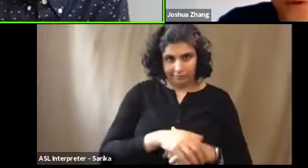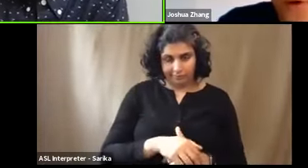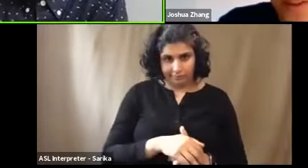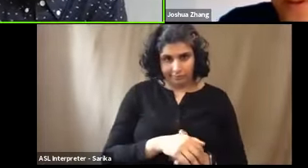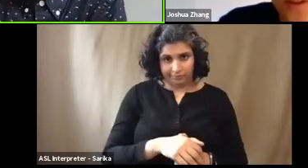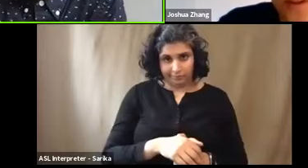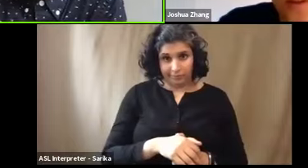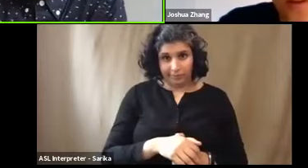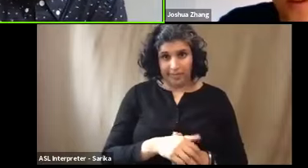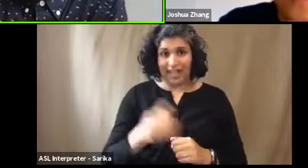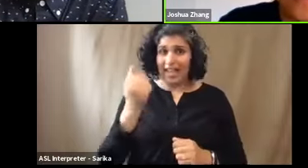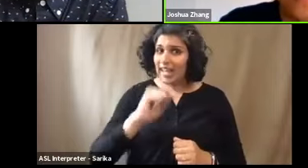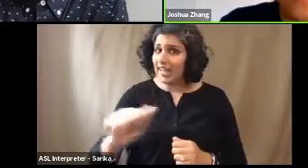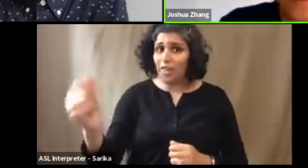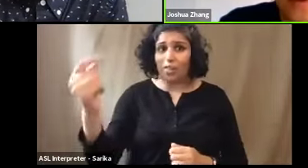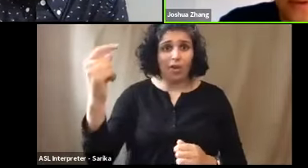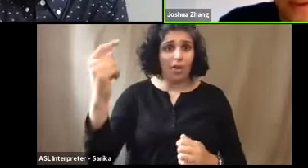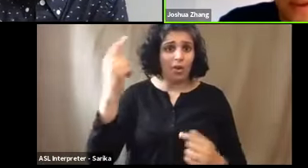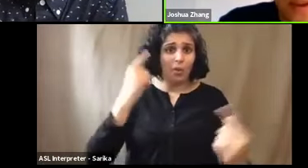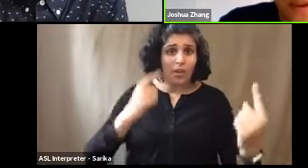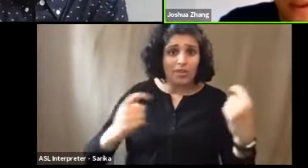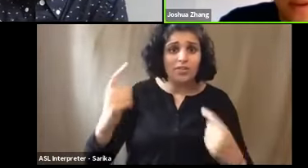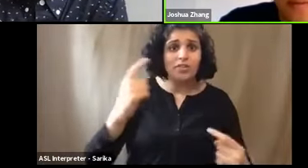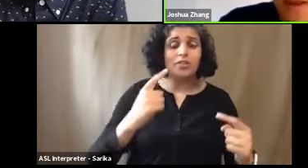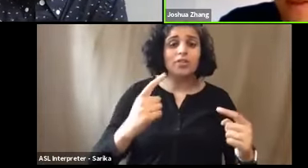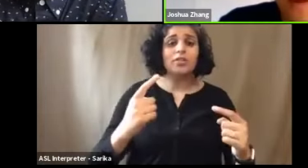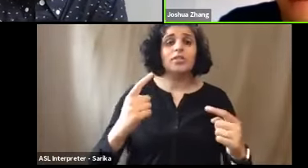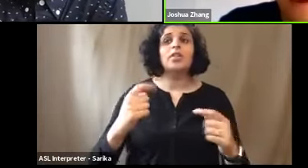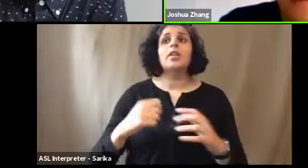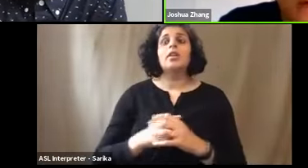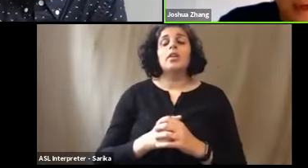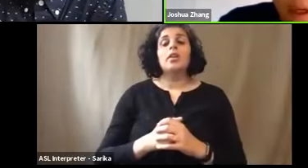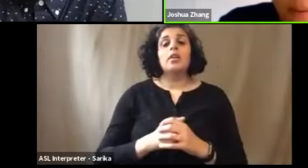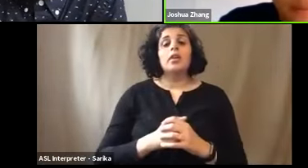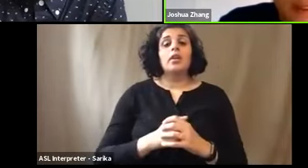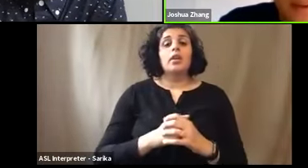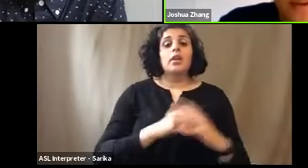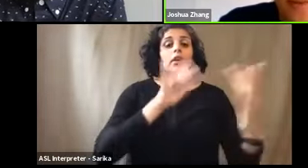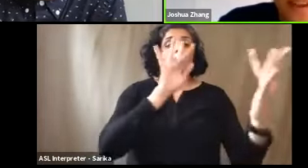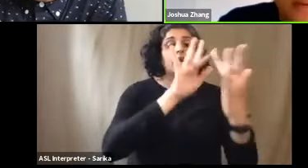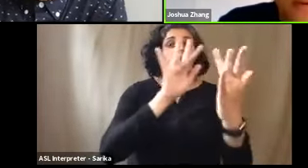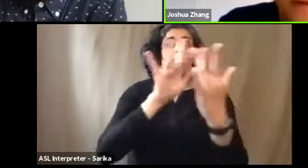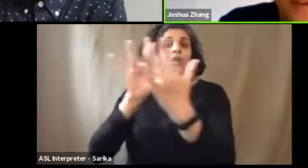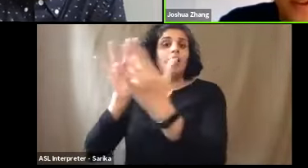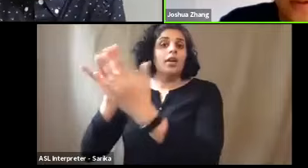questions to also reach out to their primary care providers and medical professionals.